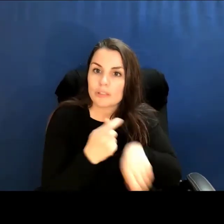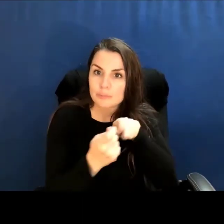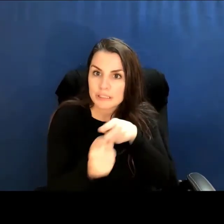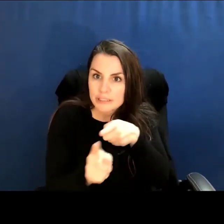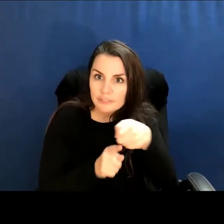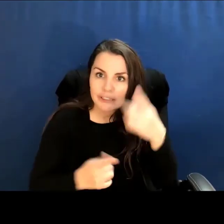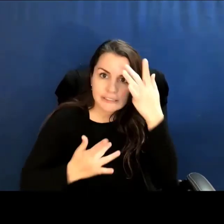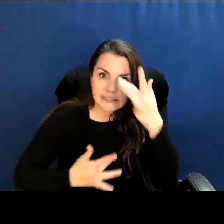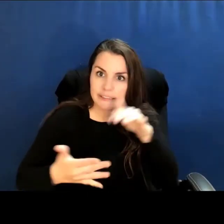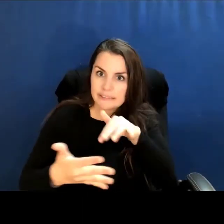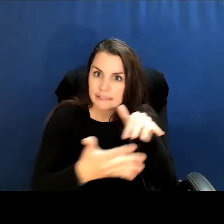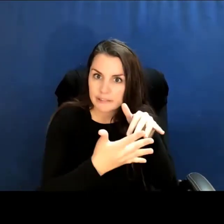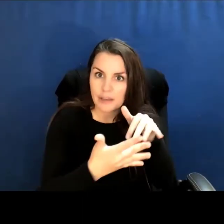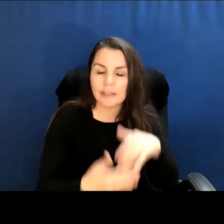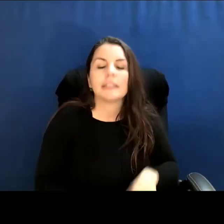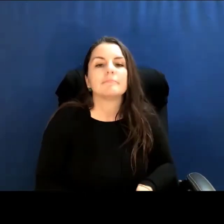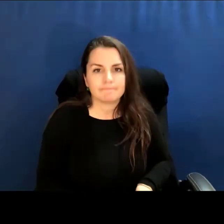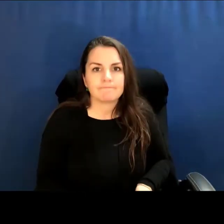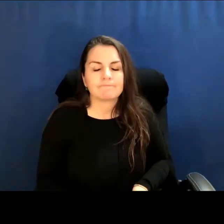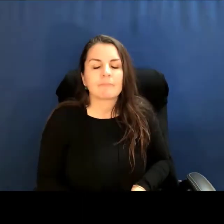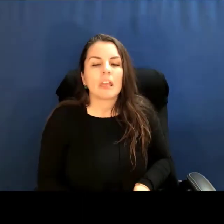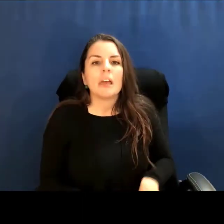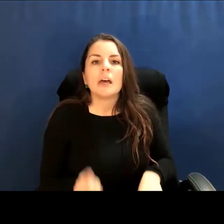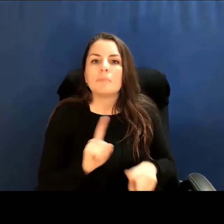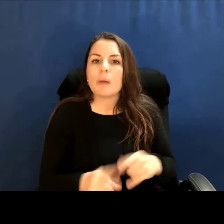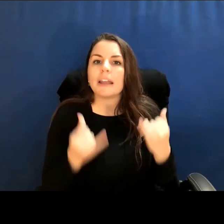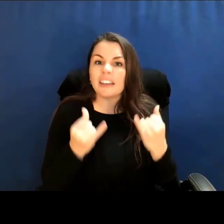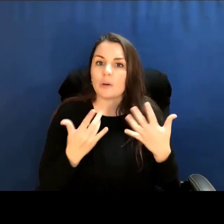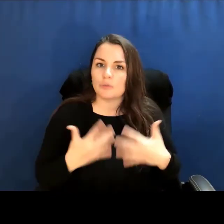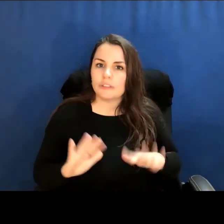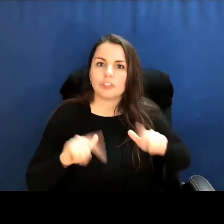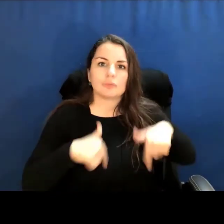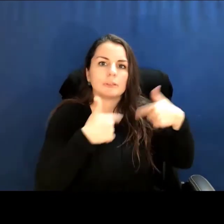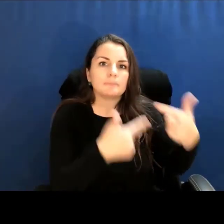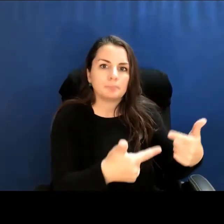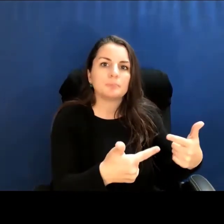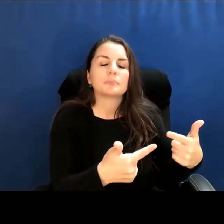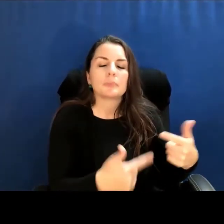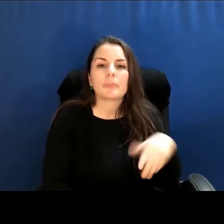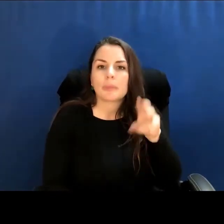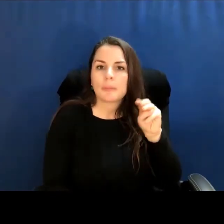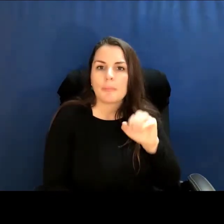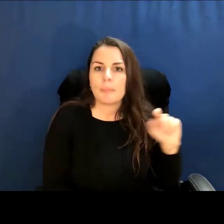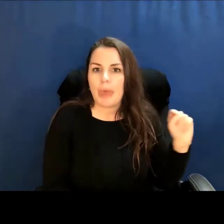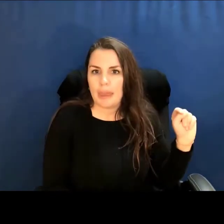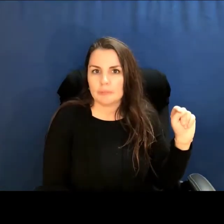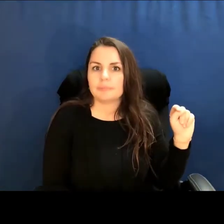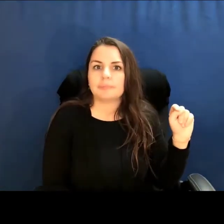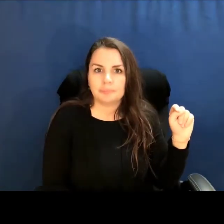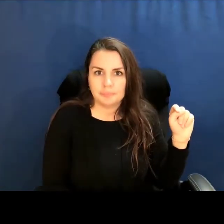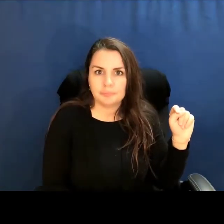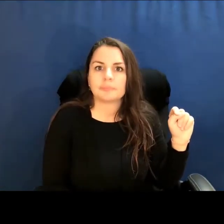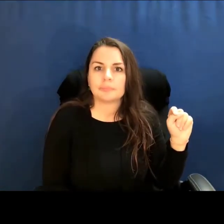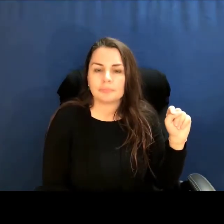And so I'll stop there, and I'll pass it back to Matt and happy to answer any questions